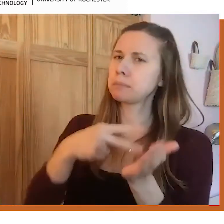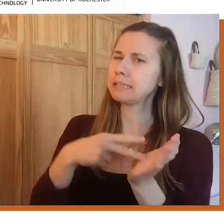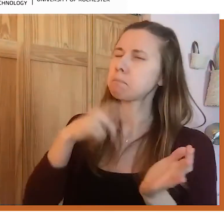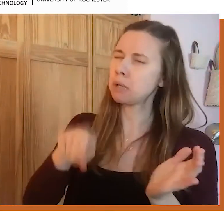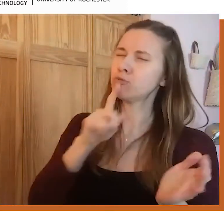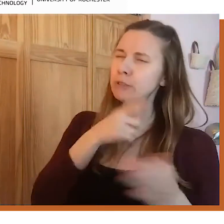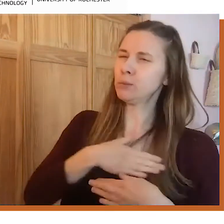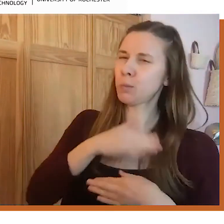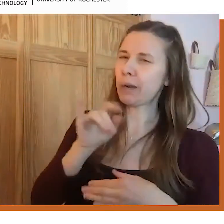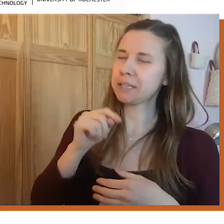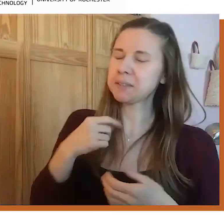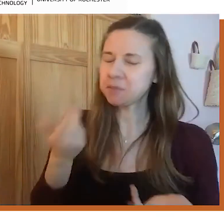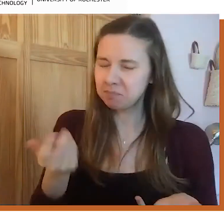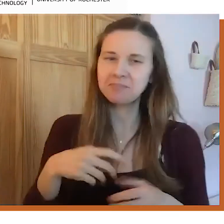in this topic very much...